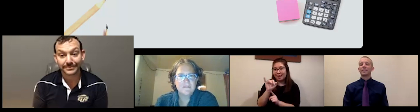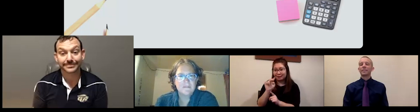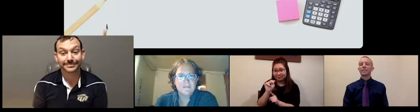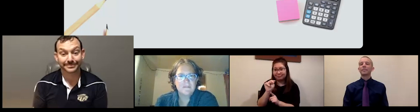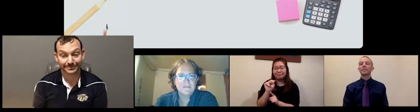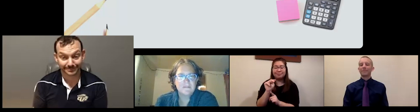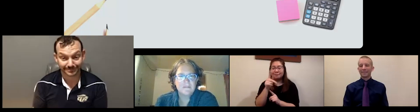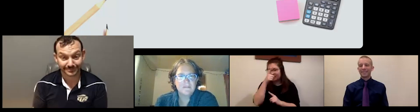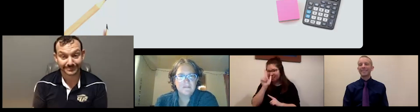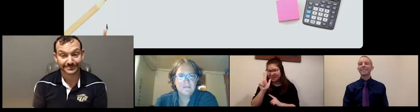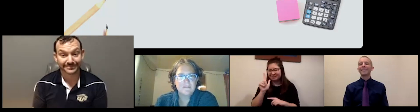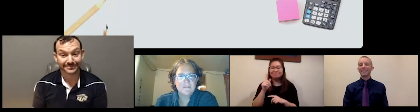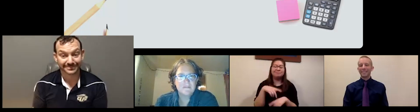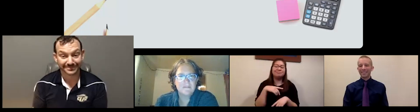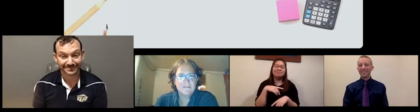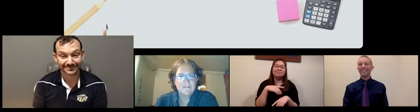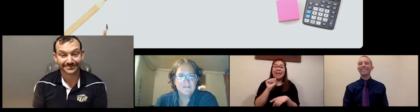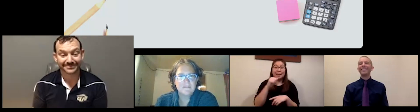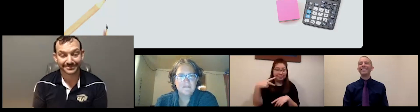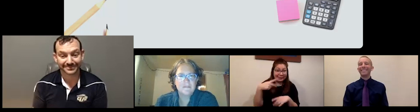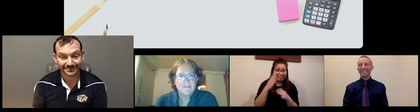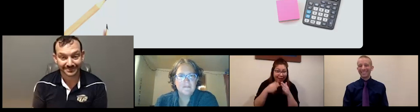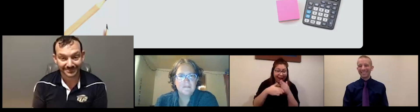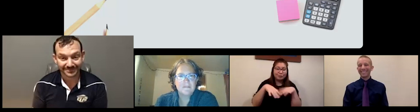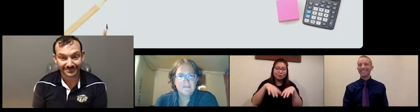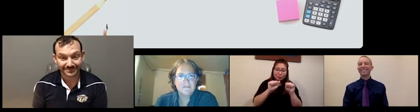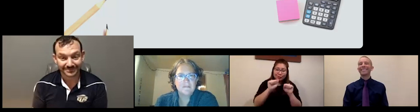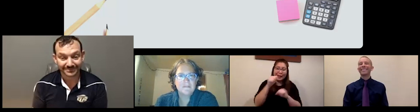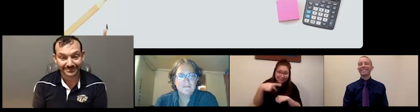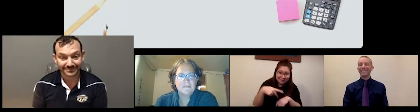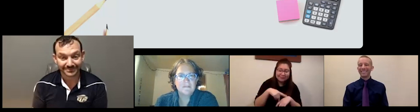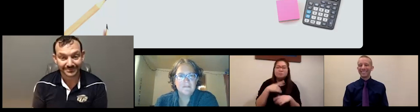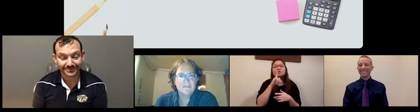(sign for latin) I took AP Latin.